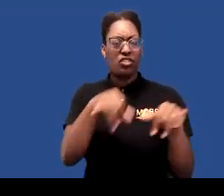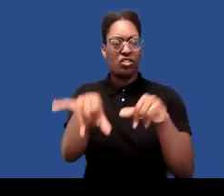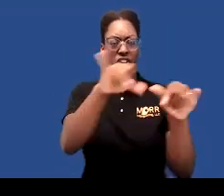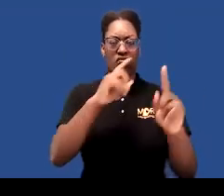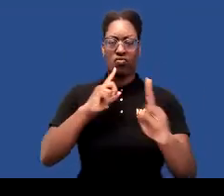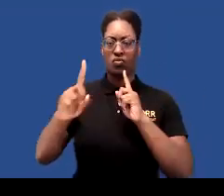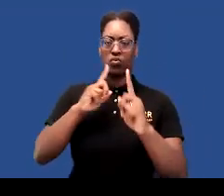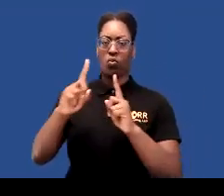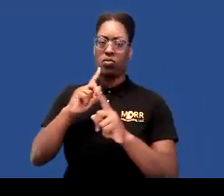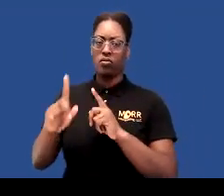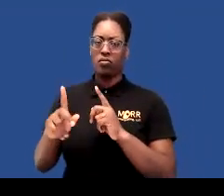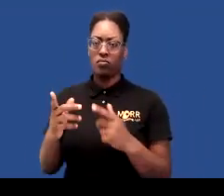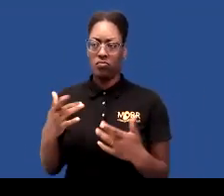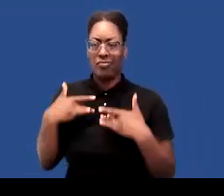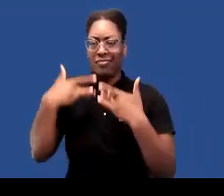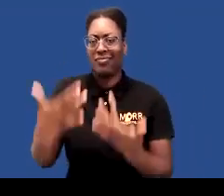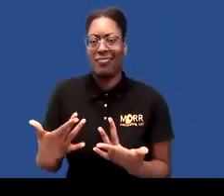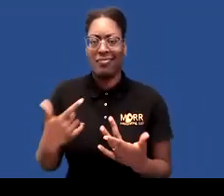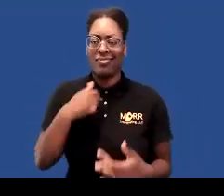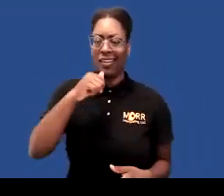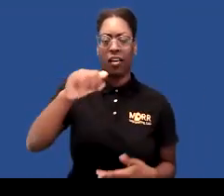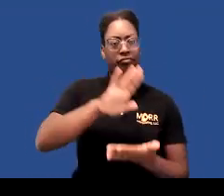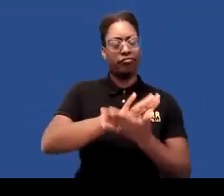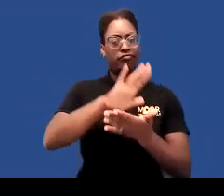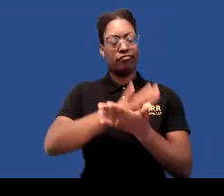What's important And I think maybe I can draw on